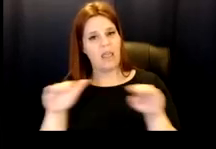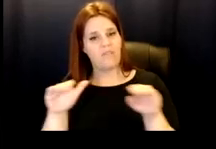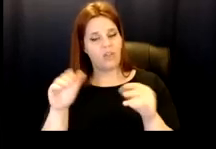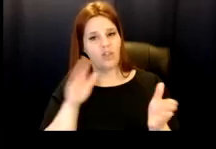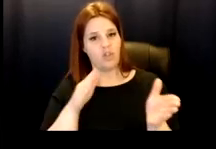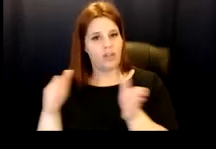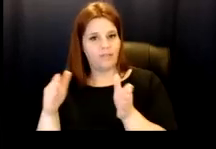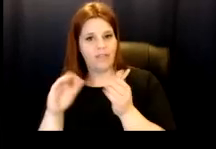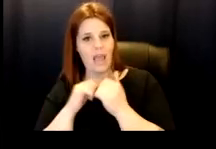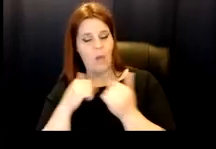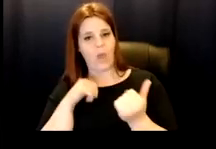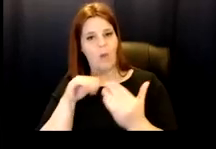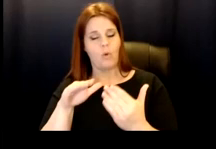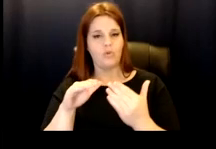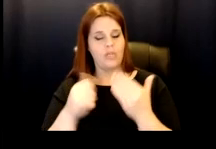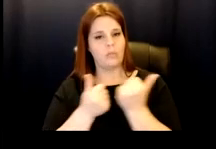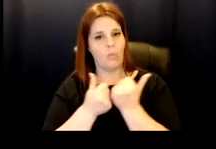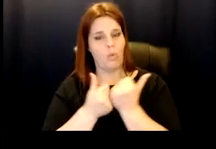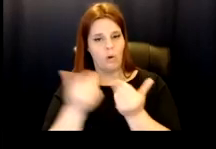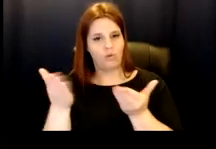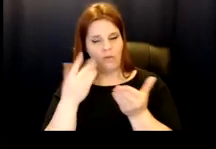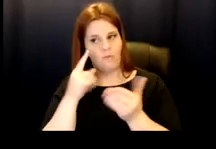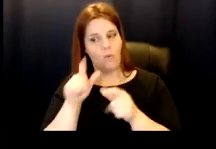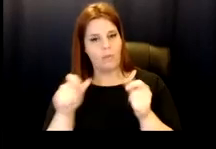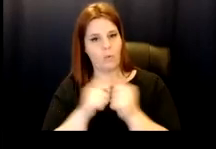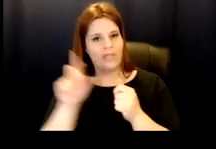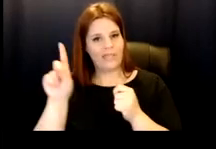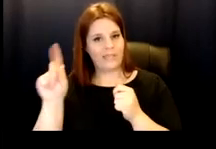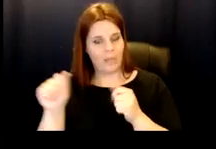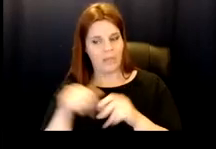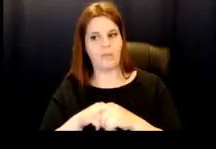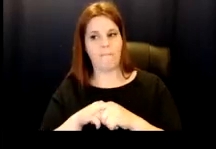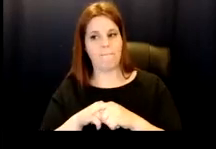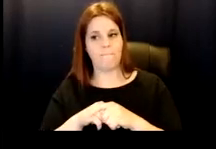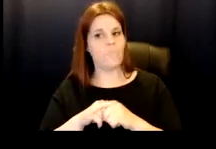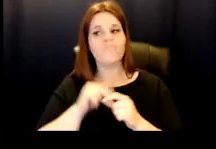are approaching support services for people with disabilities. Not unlike the New Freedom